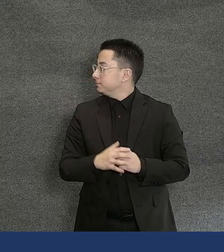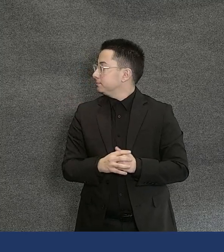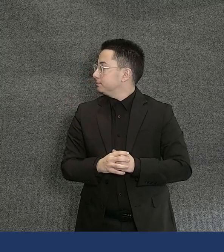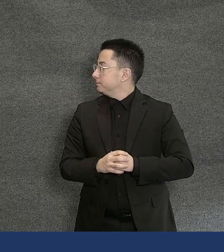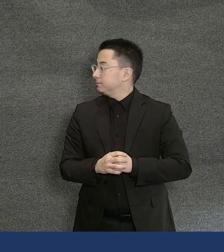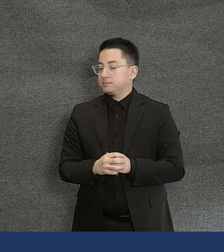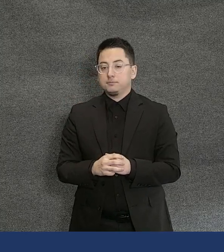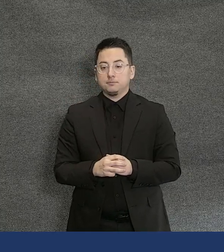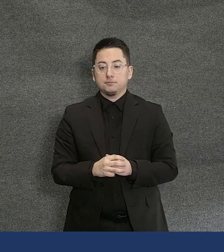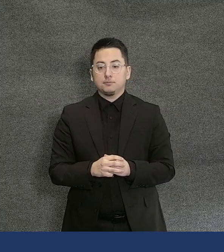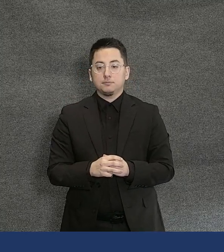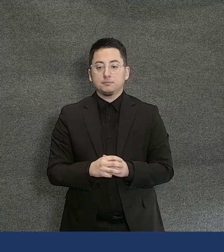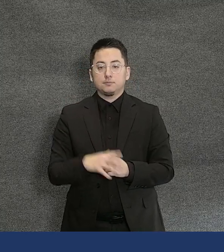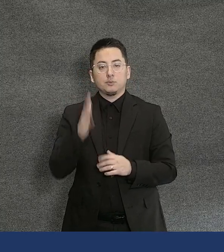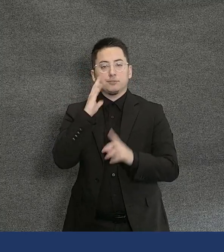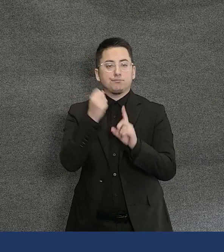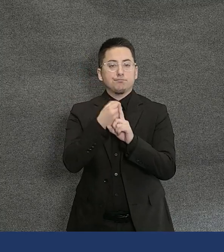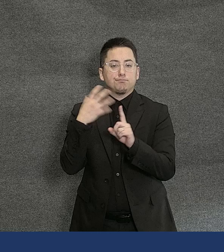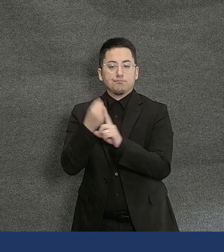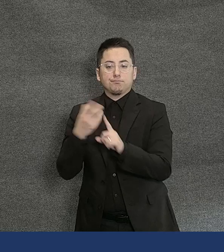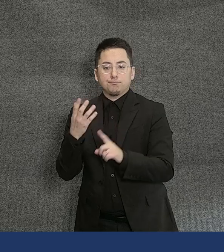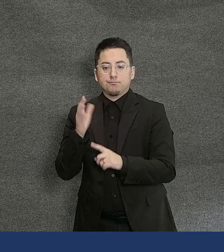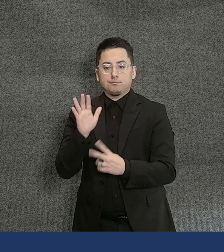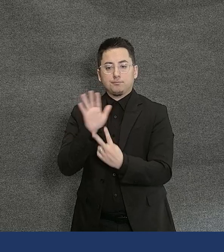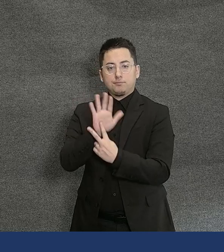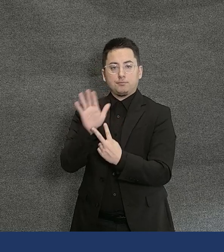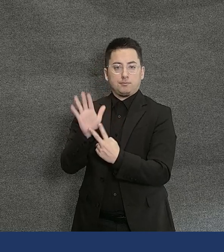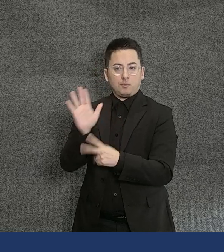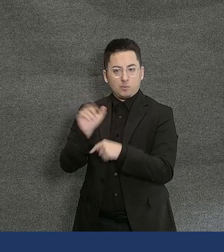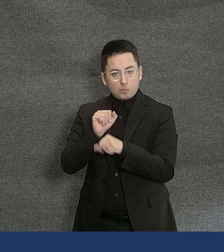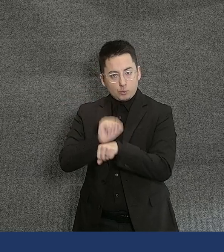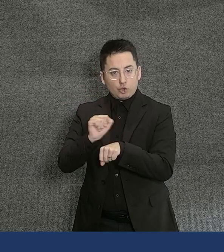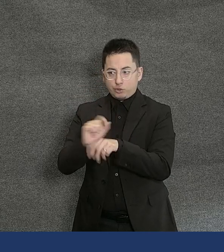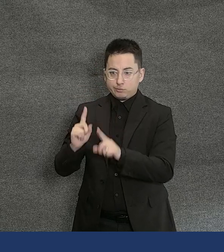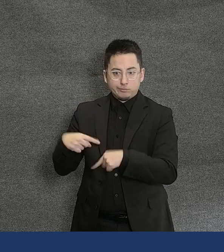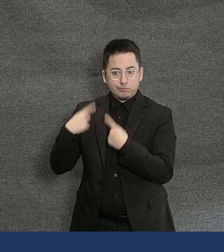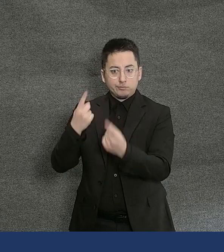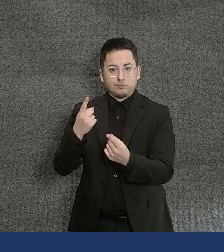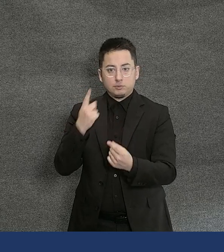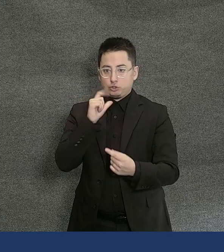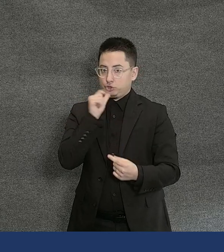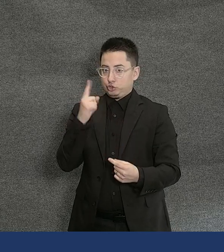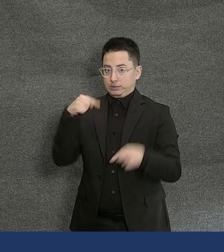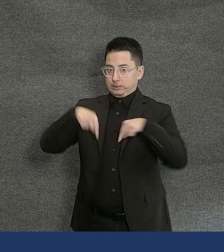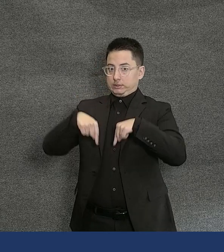not just at the legislature, but also